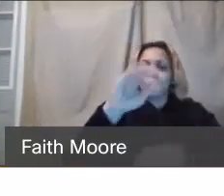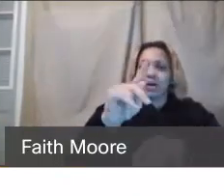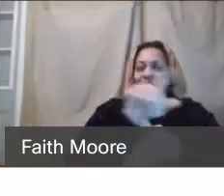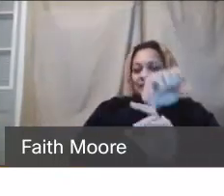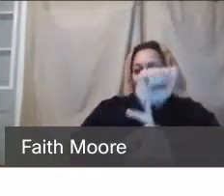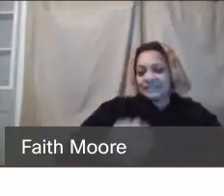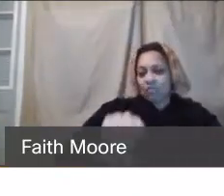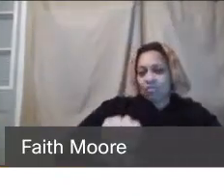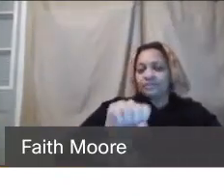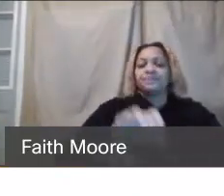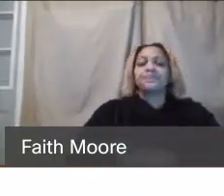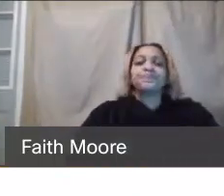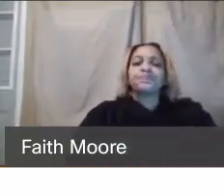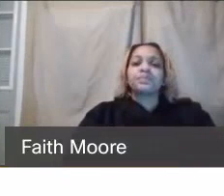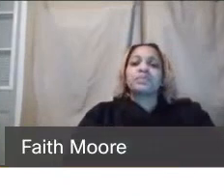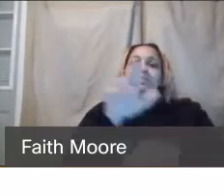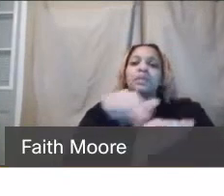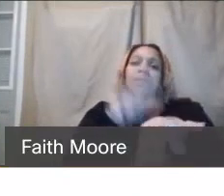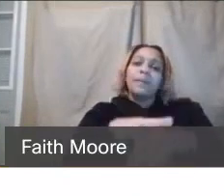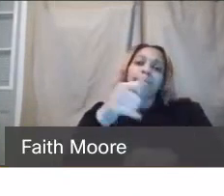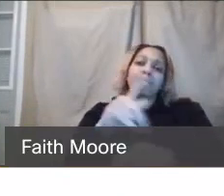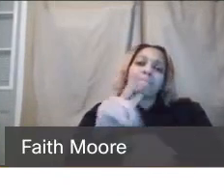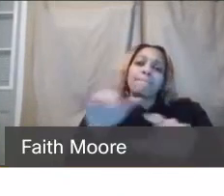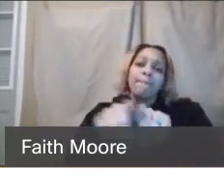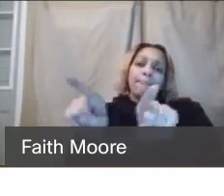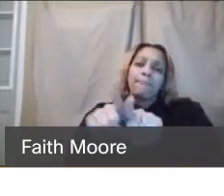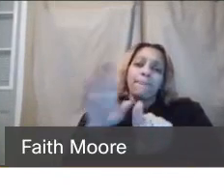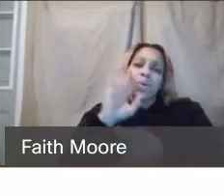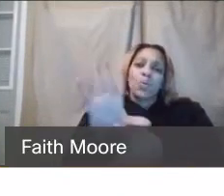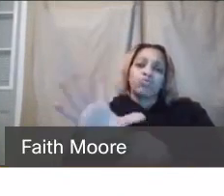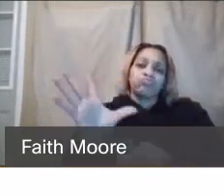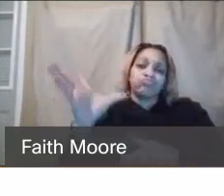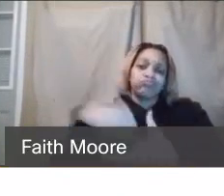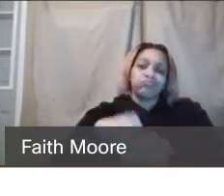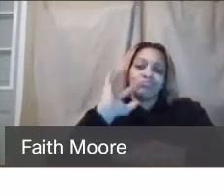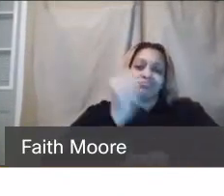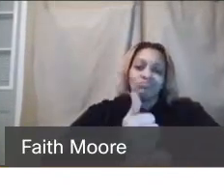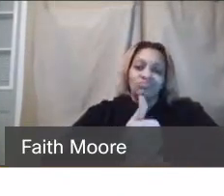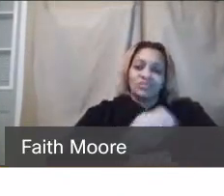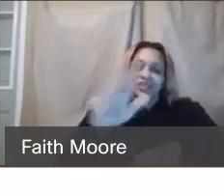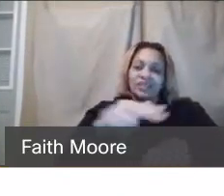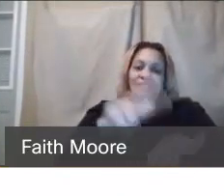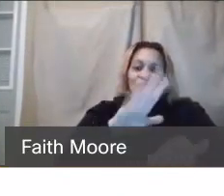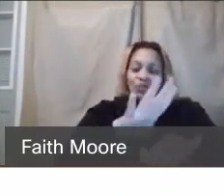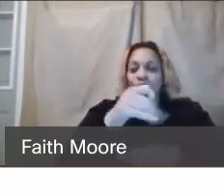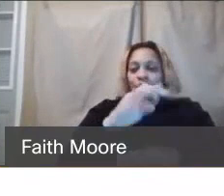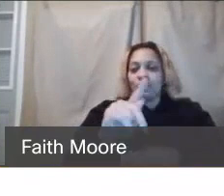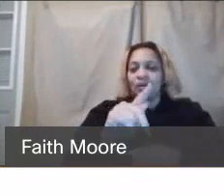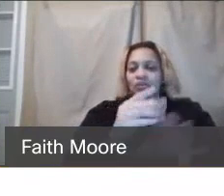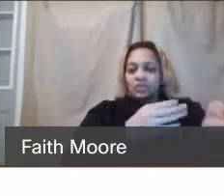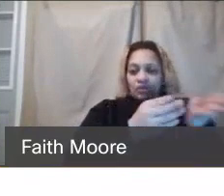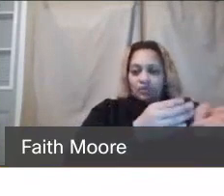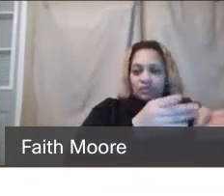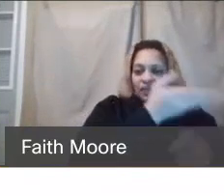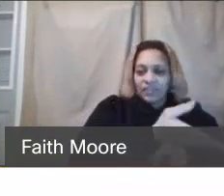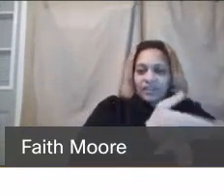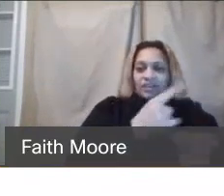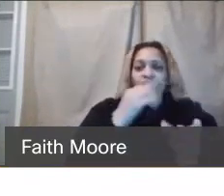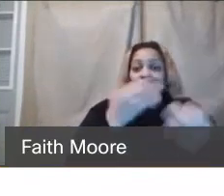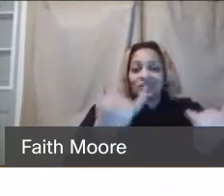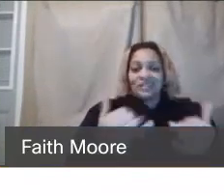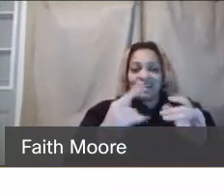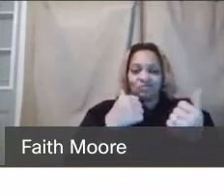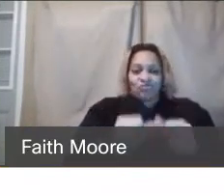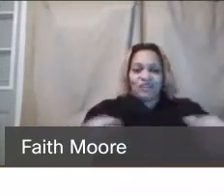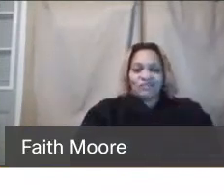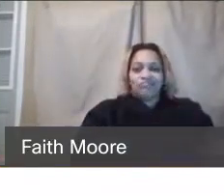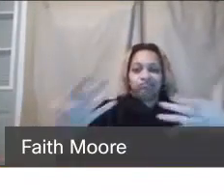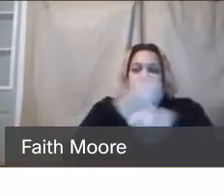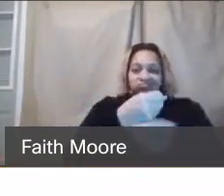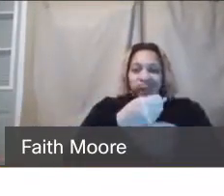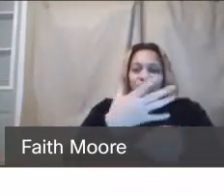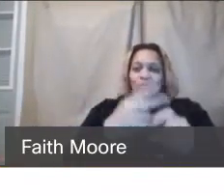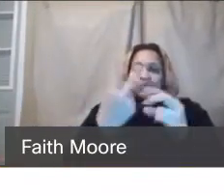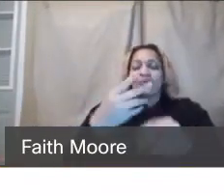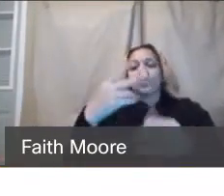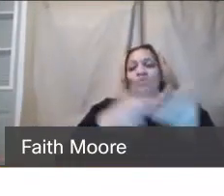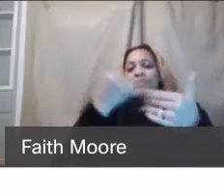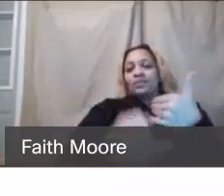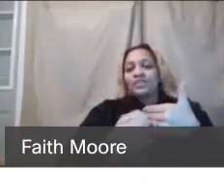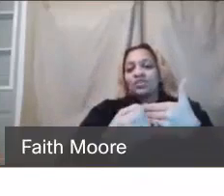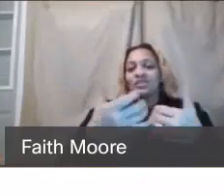The National Park Service also will be planning to install cycle track this summer and 2021 during repaving activities. So now it's really the moment to consolidate these 2 projects and build to extend the reach of of this project even further.